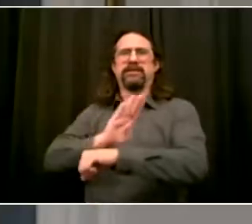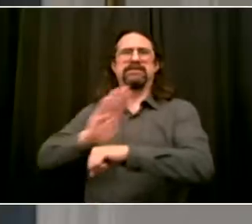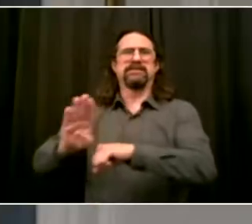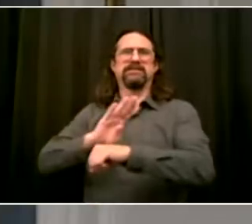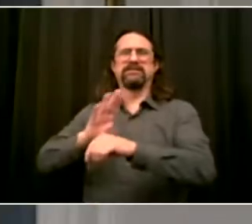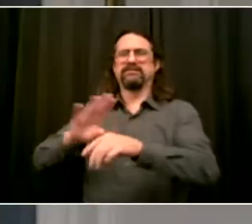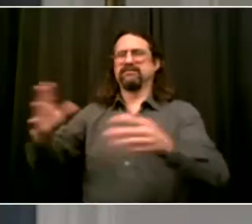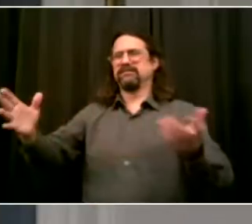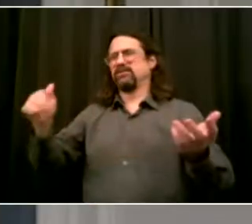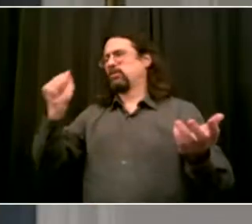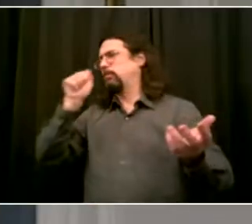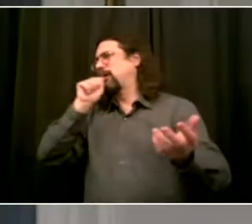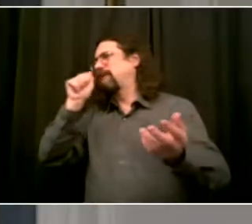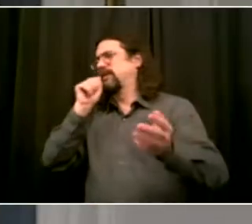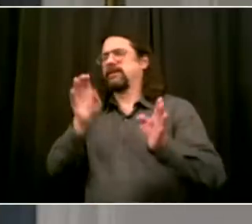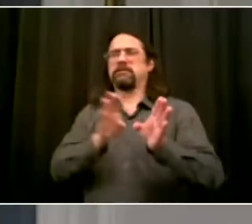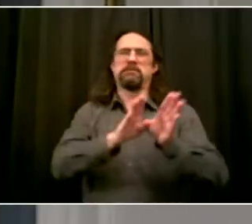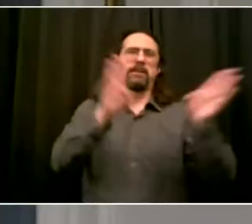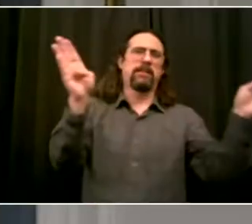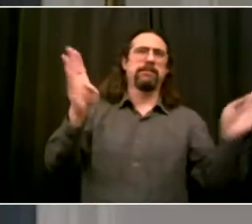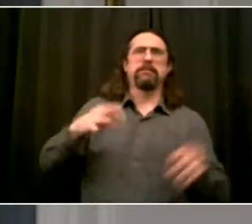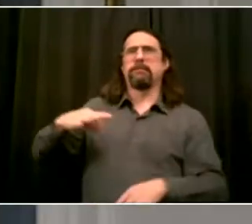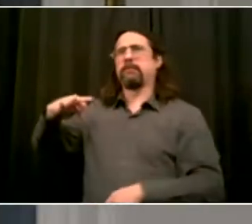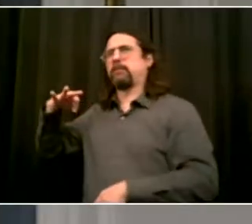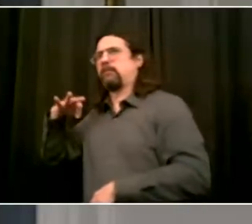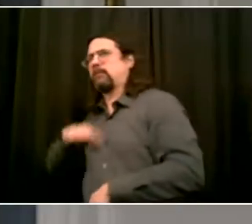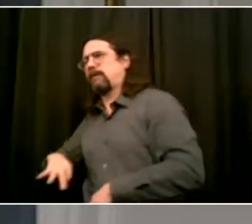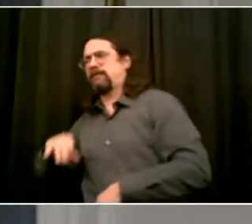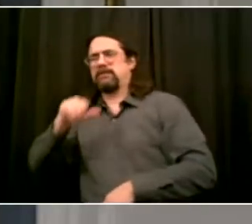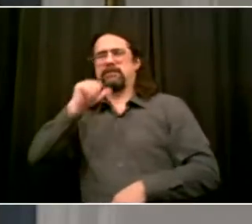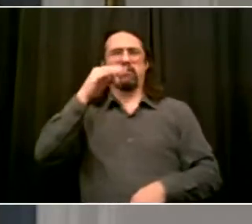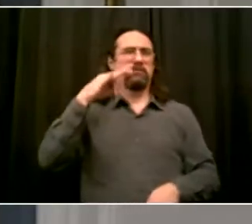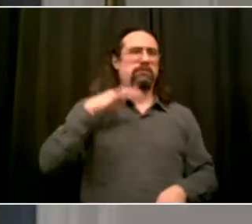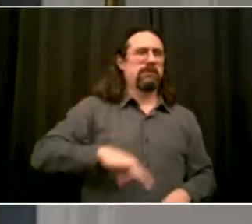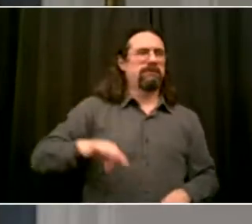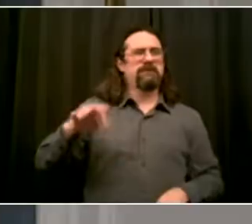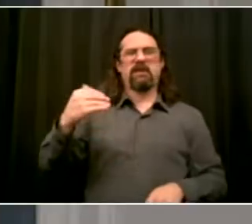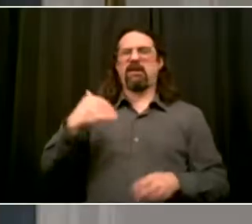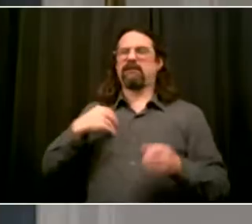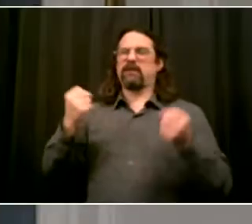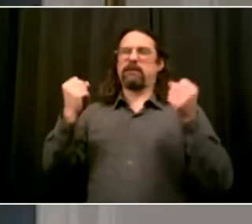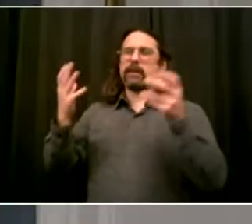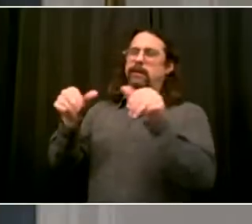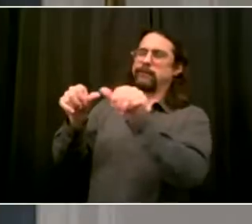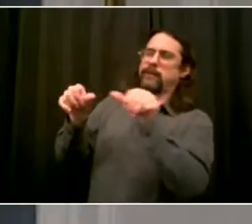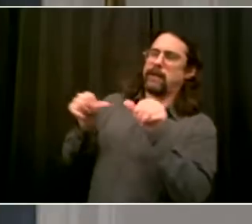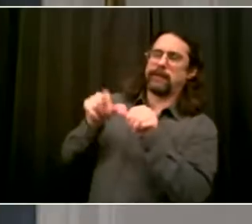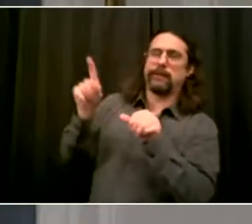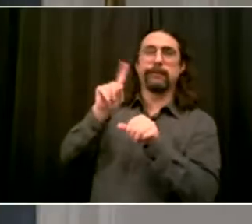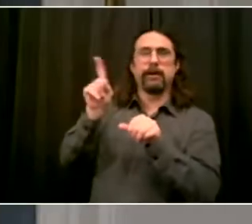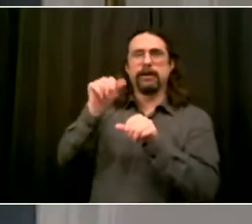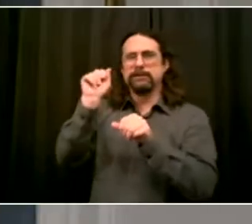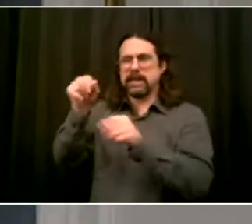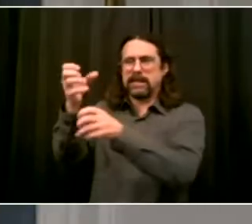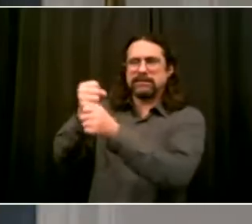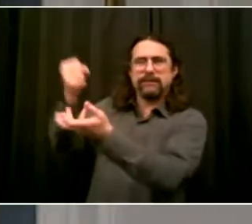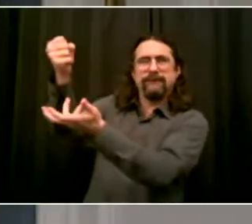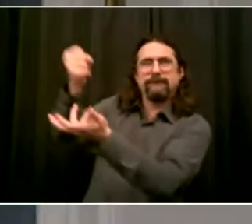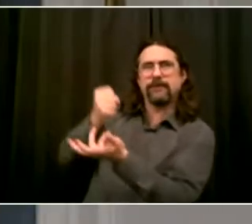OPPOPORTUNUNTIIES A WELL. BUILDING A NEW LABORATORY OR MAKING NEW FACE